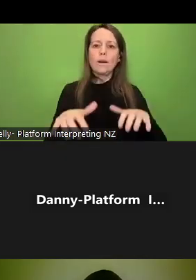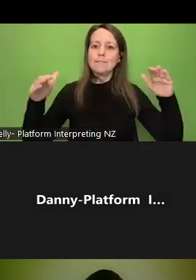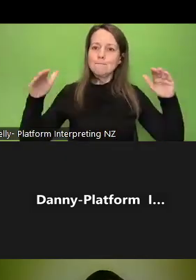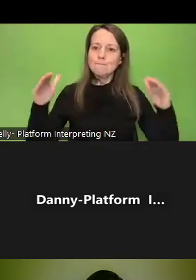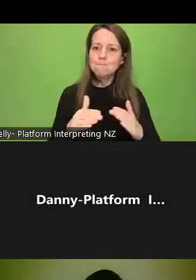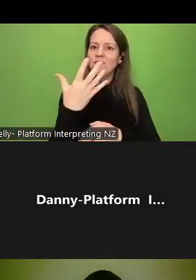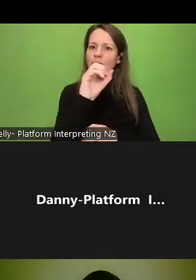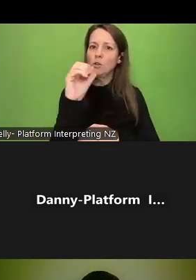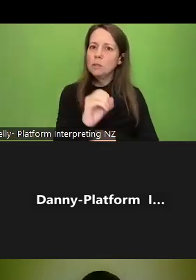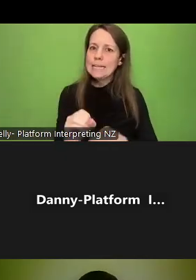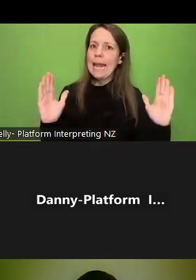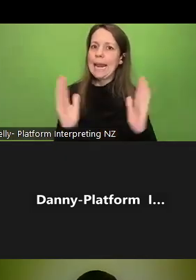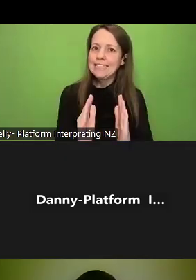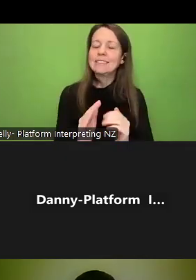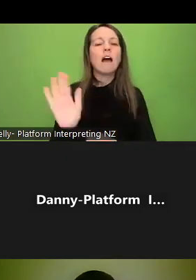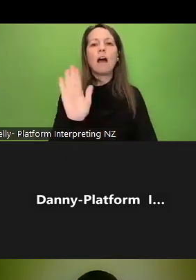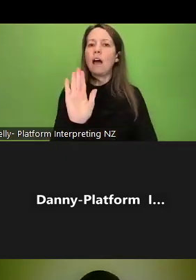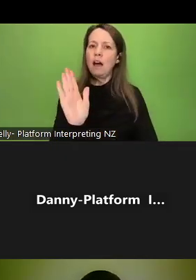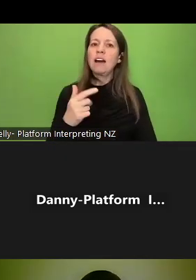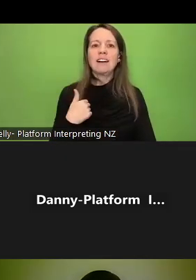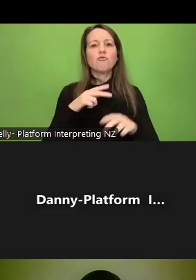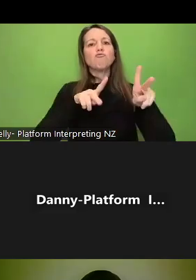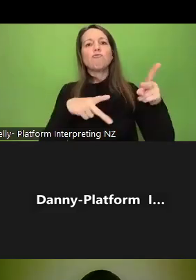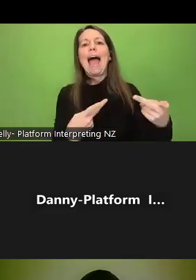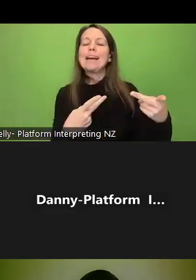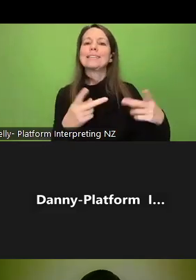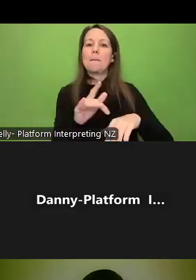There's quite a lot of different ways to interpret relaxed performances. It's